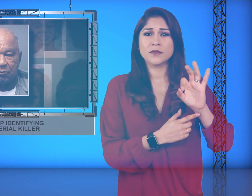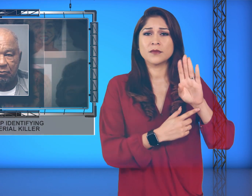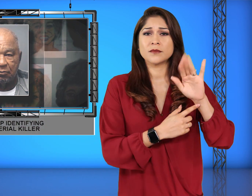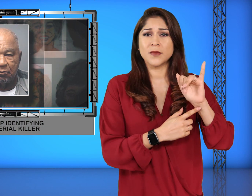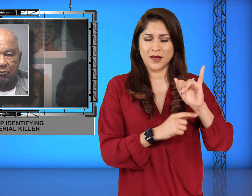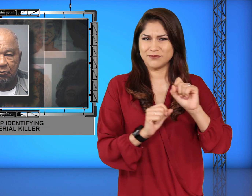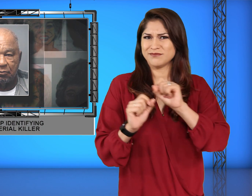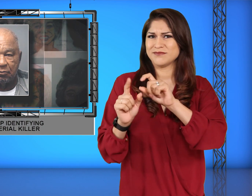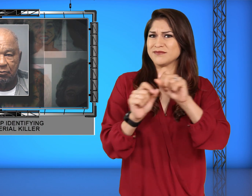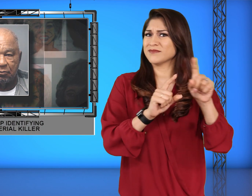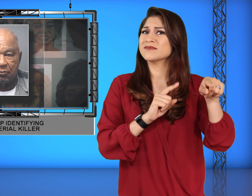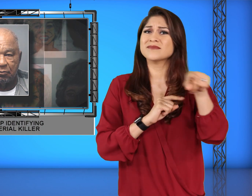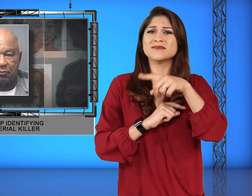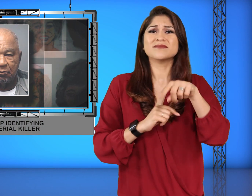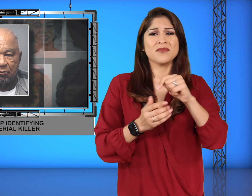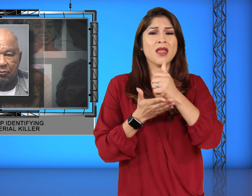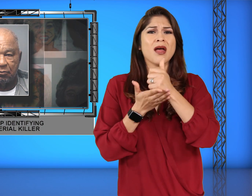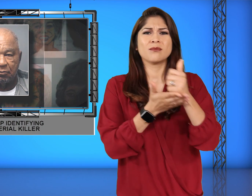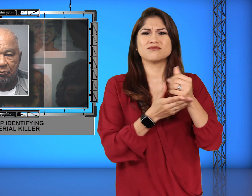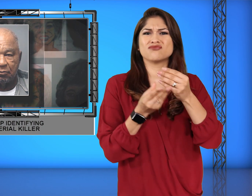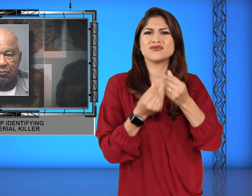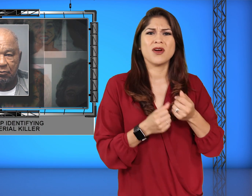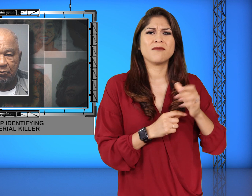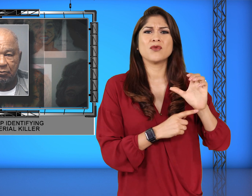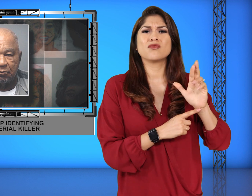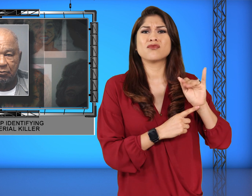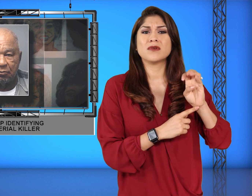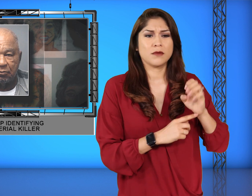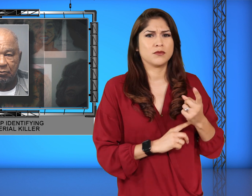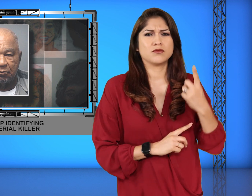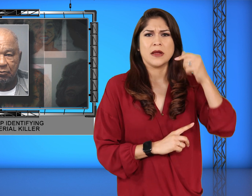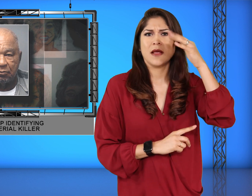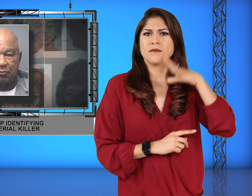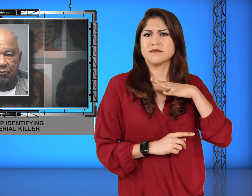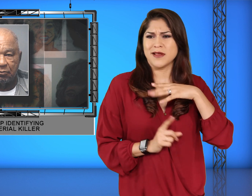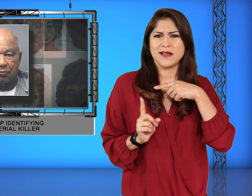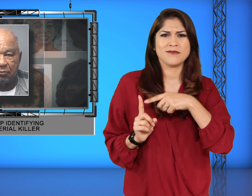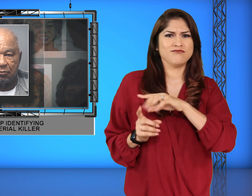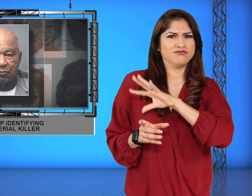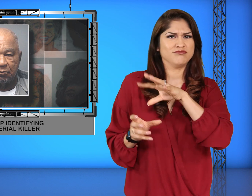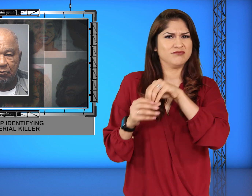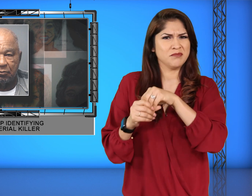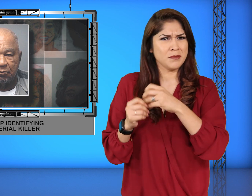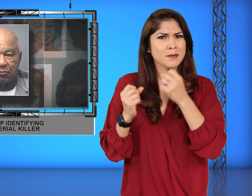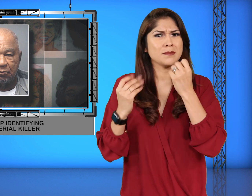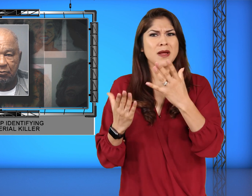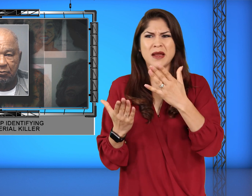The FBI is asking for help solving the crimes of a man they say is responsible for more